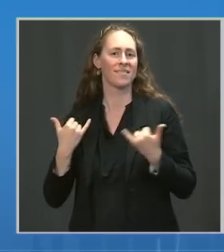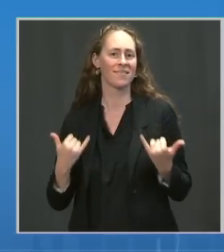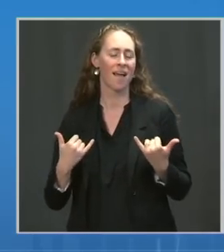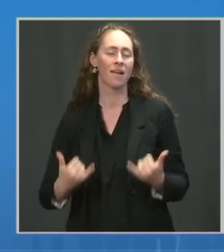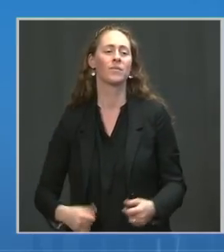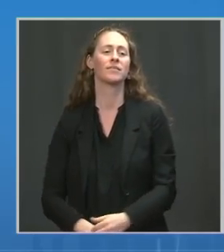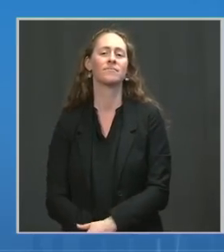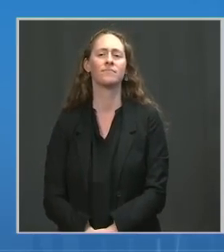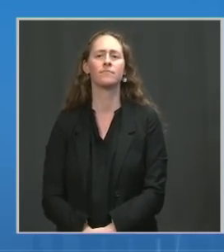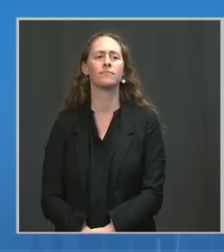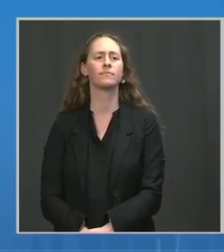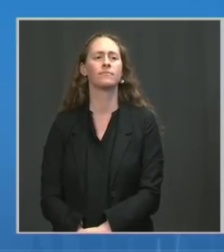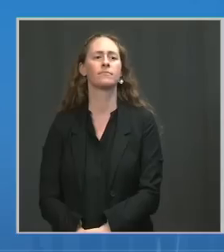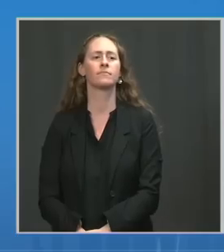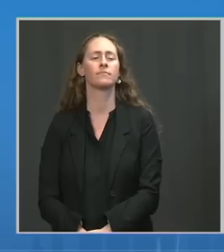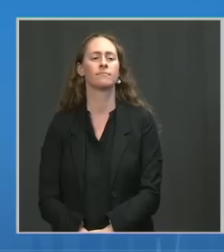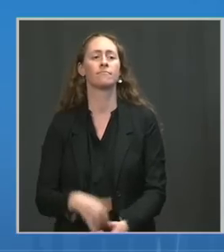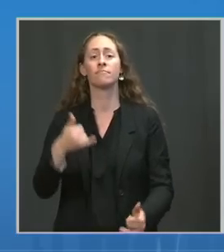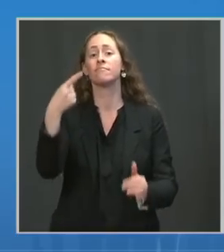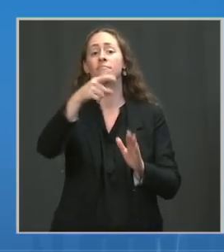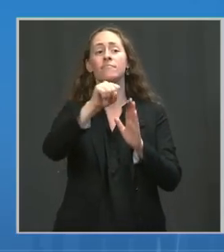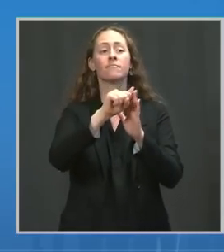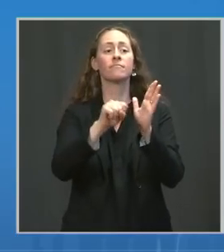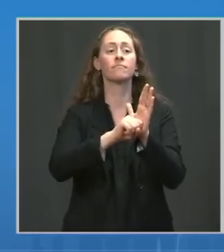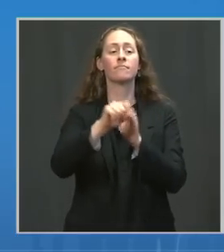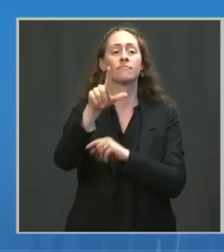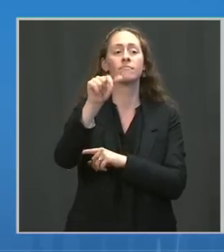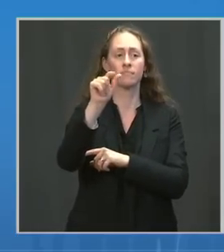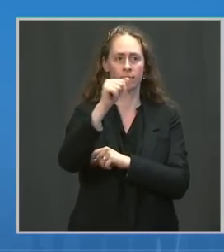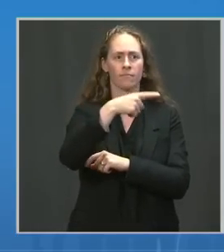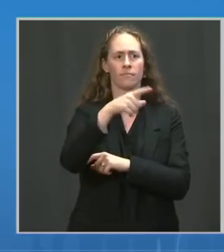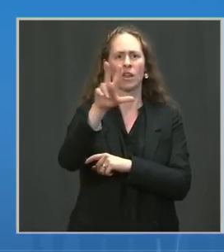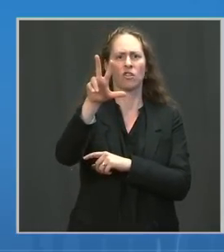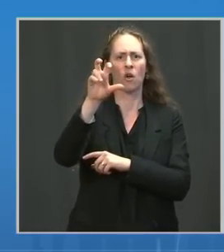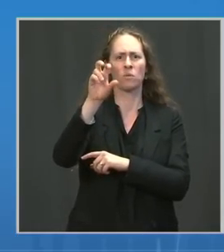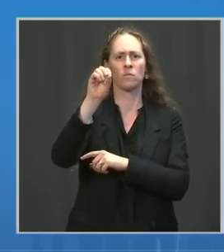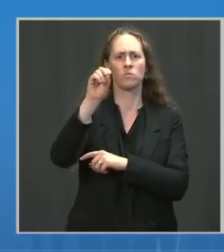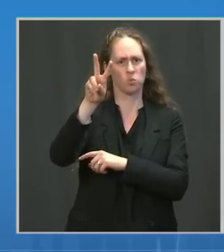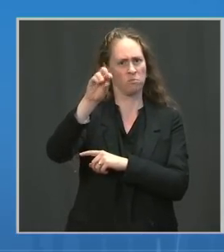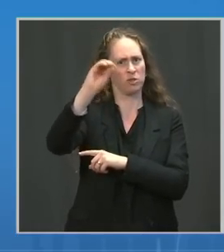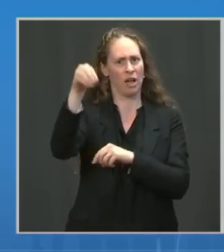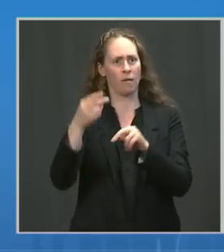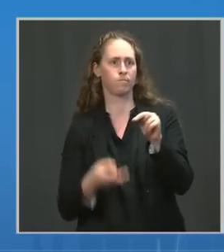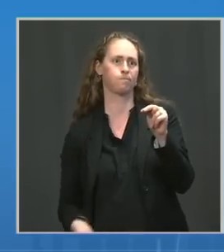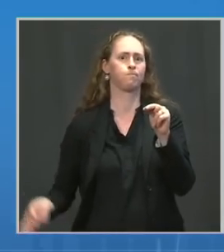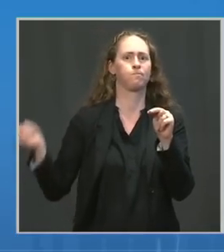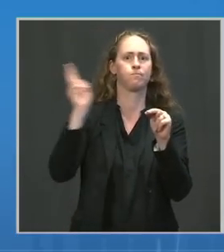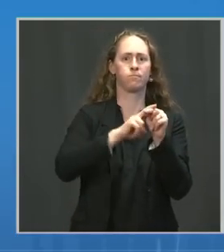Louisiana has seen a 302 percent increase in the average number of newly vaccinated per day;